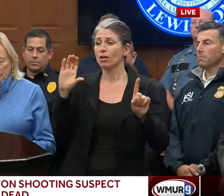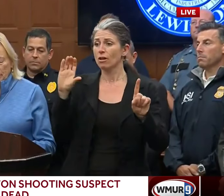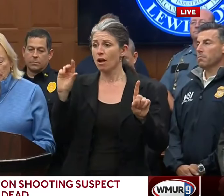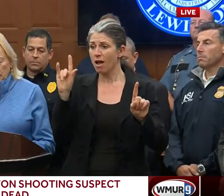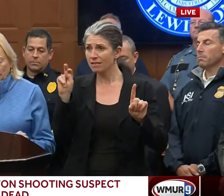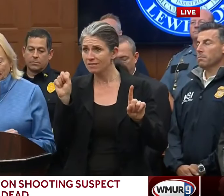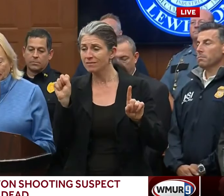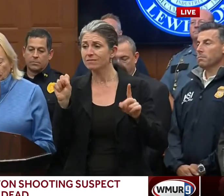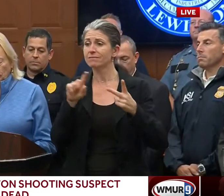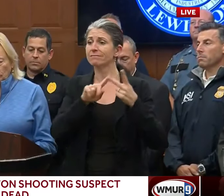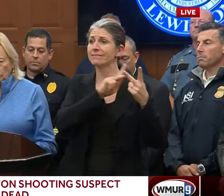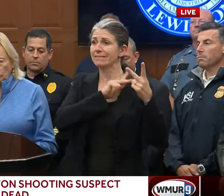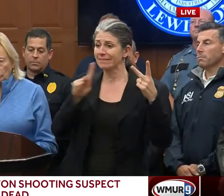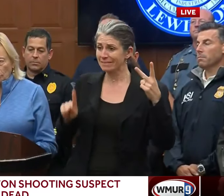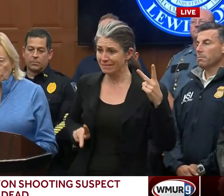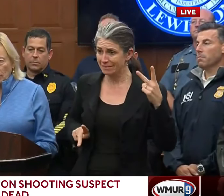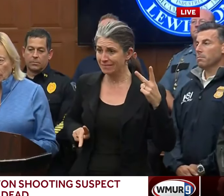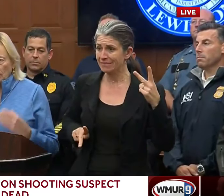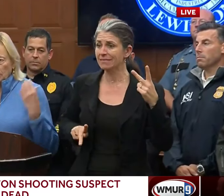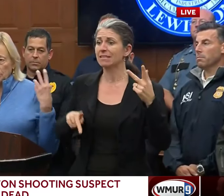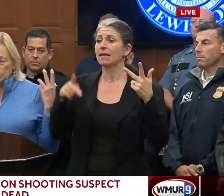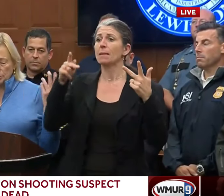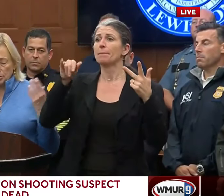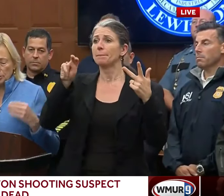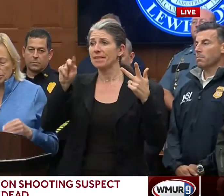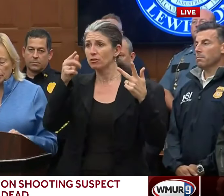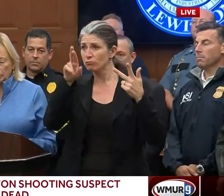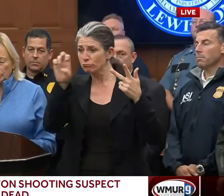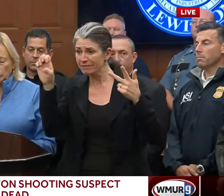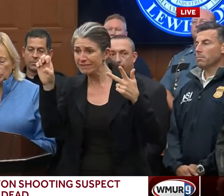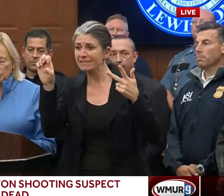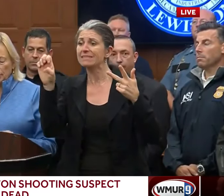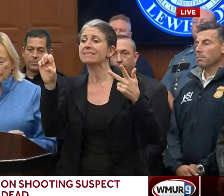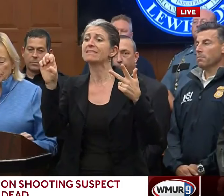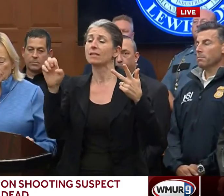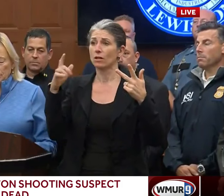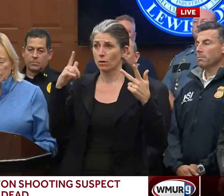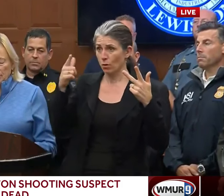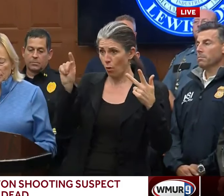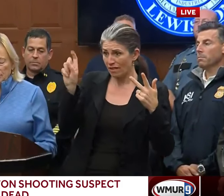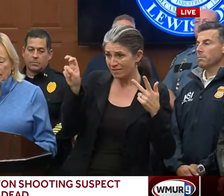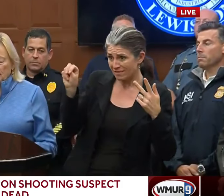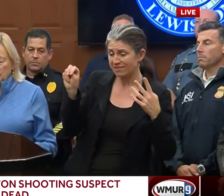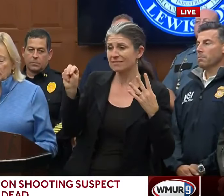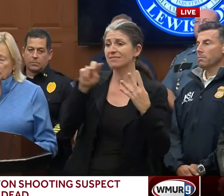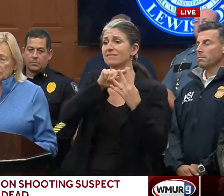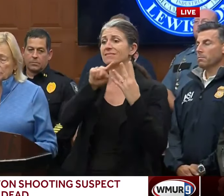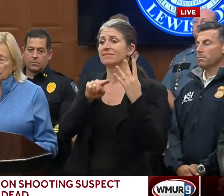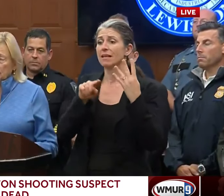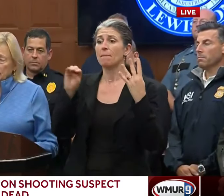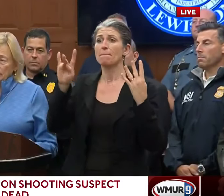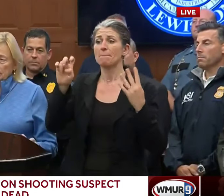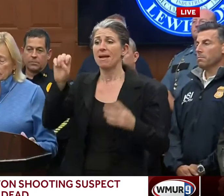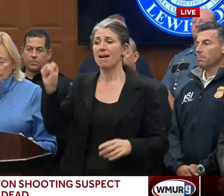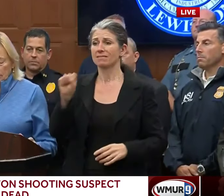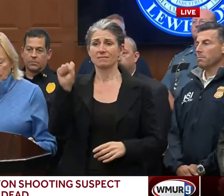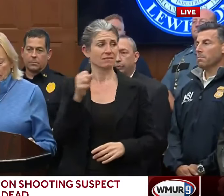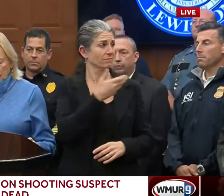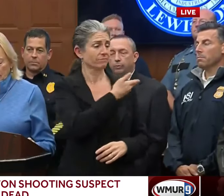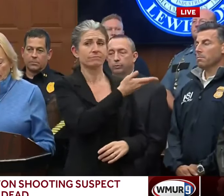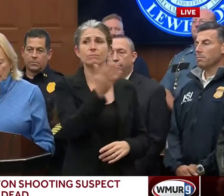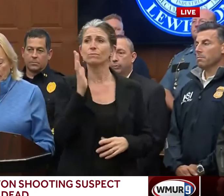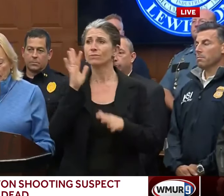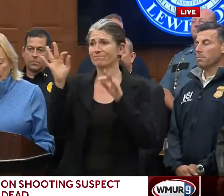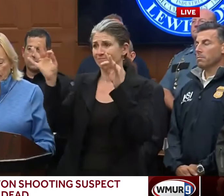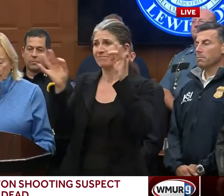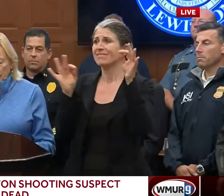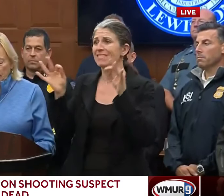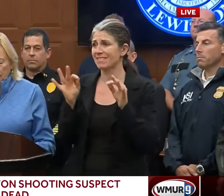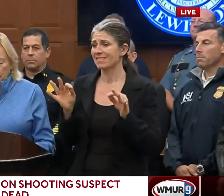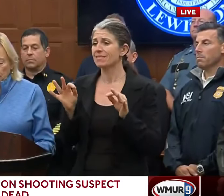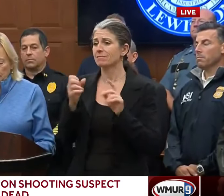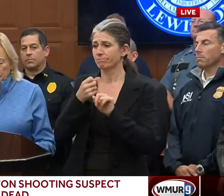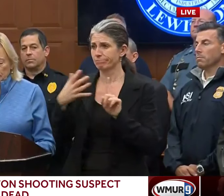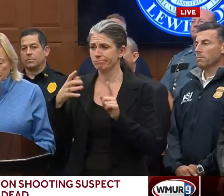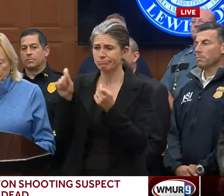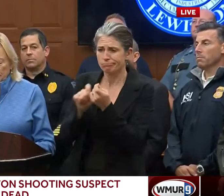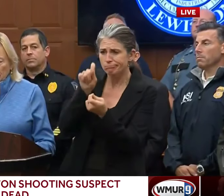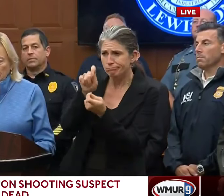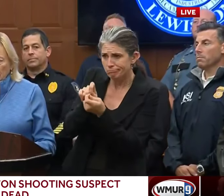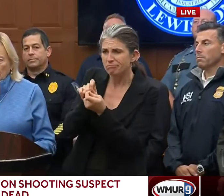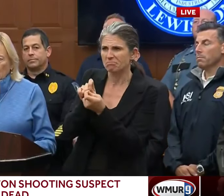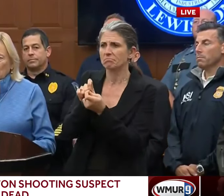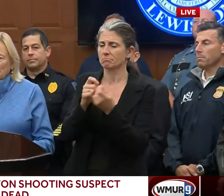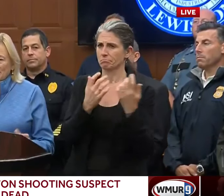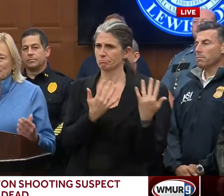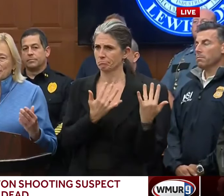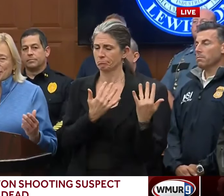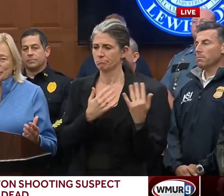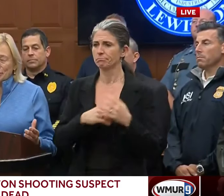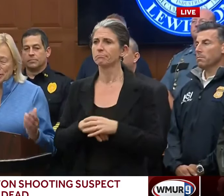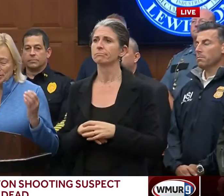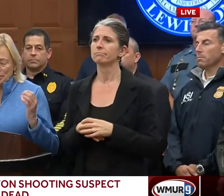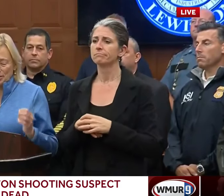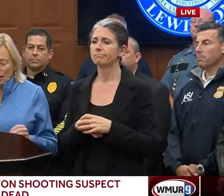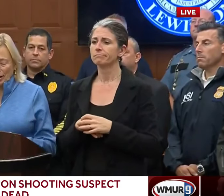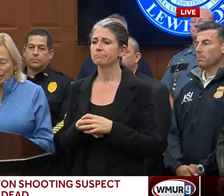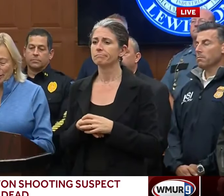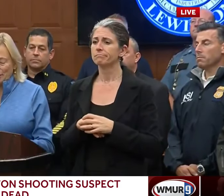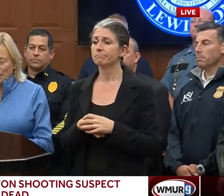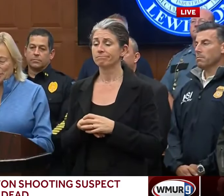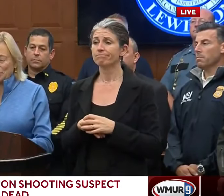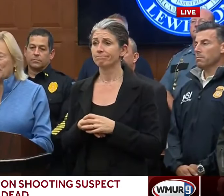I’VE INFORMED SENATOR KING, SENATOR COLLINS, REP PINGREE, AND REPRESENTATIVE GOLDEN, COMMISSIONER SAUSCHUCK WILL DESCRIBE THE CIRCUMSTANCES OF THAT DISCOVERY IN SOME DETAIL IN